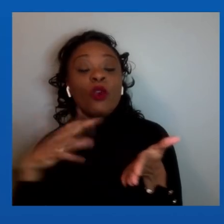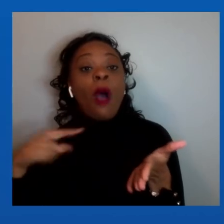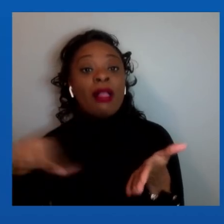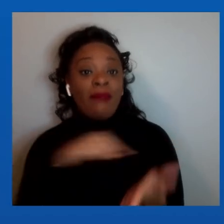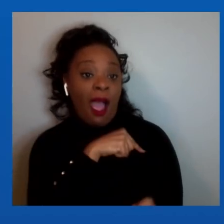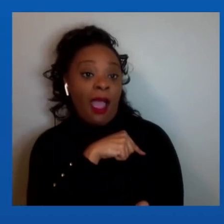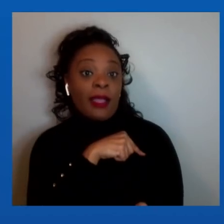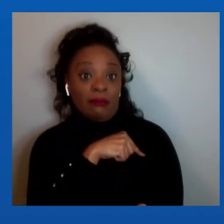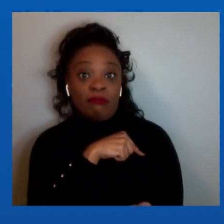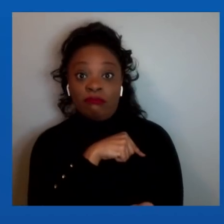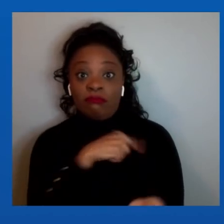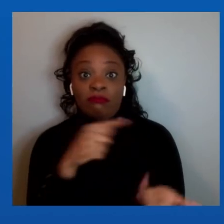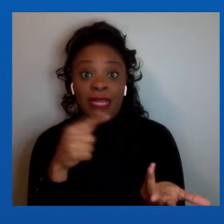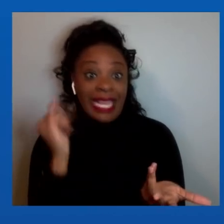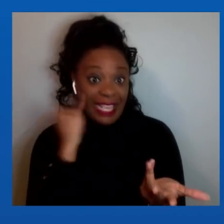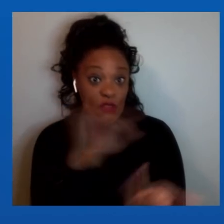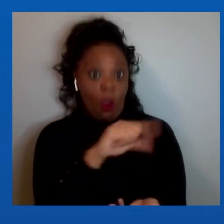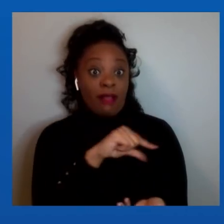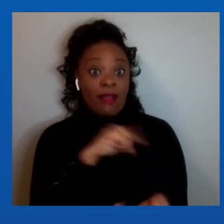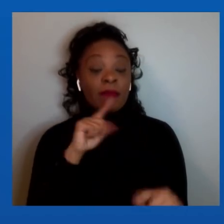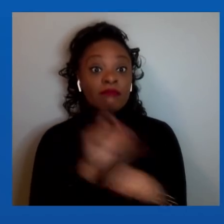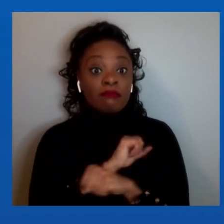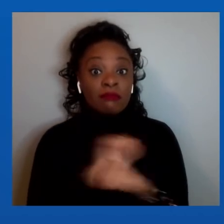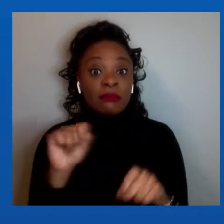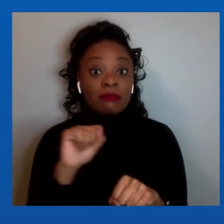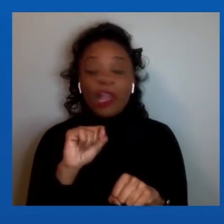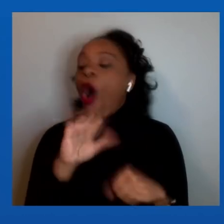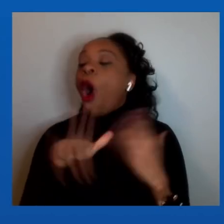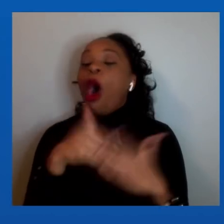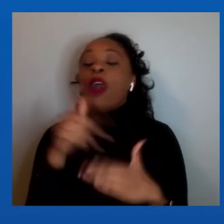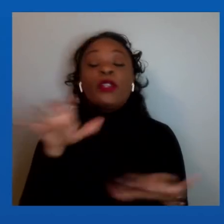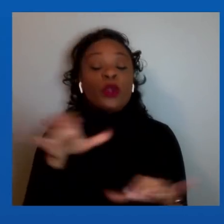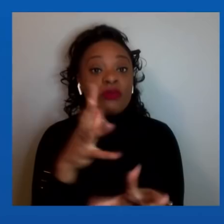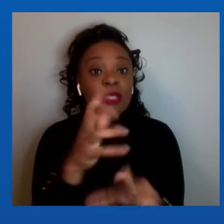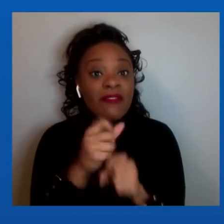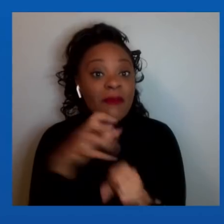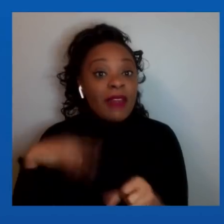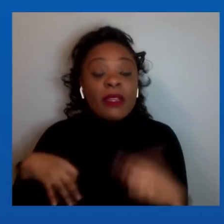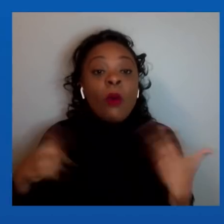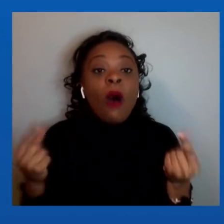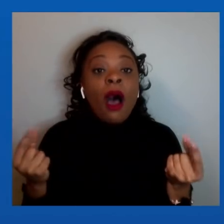And if you qualify, all you need to do to receive benefits is to file your taxes.